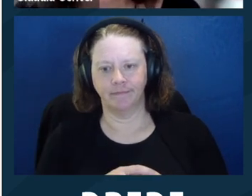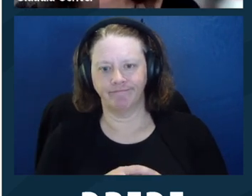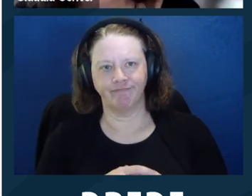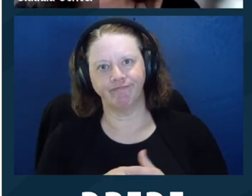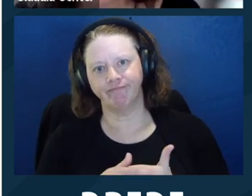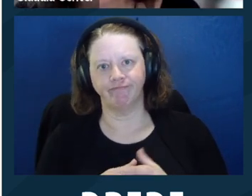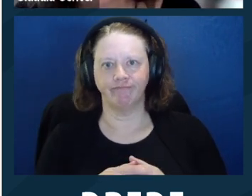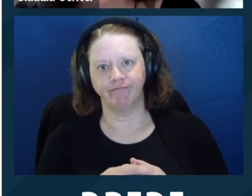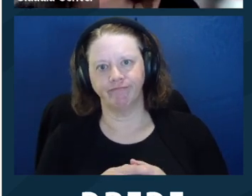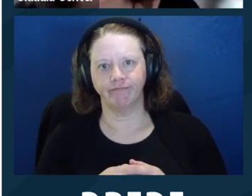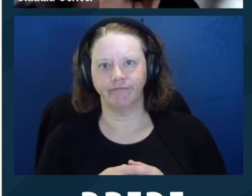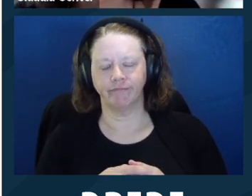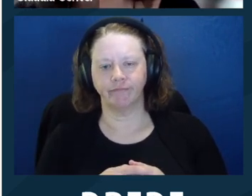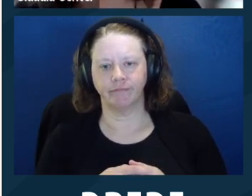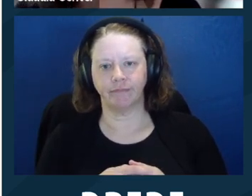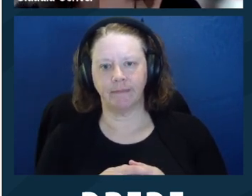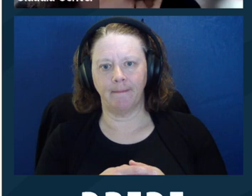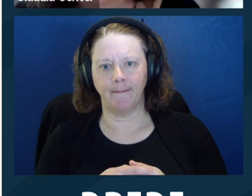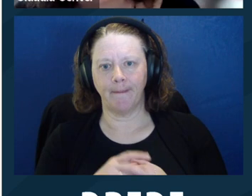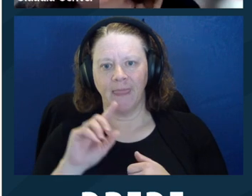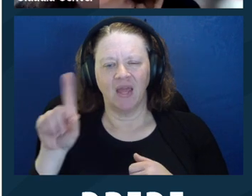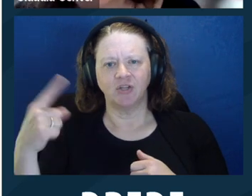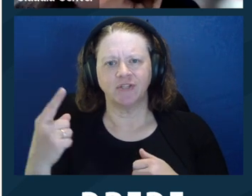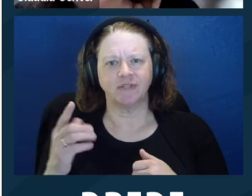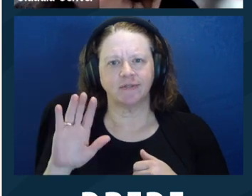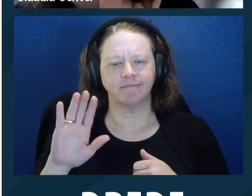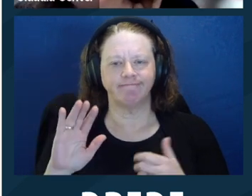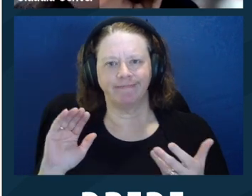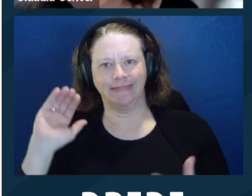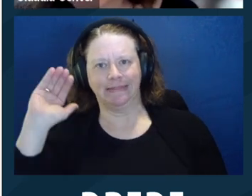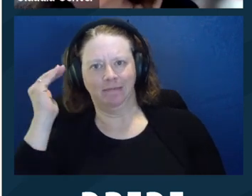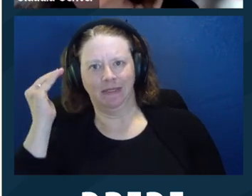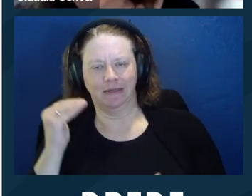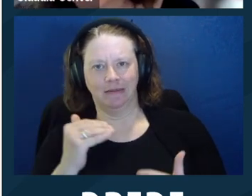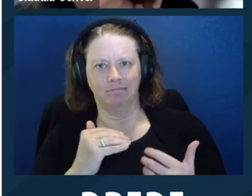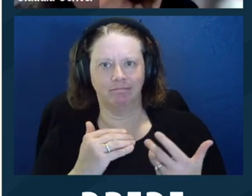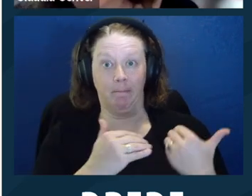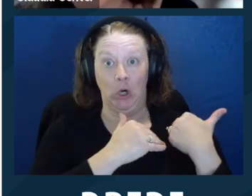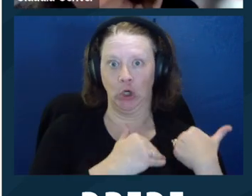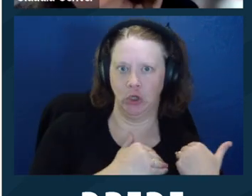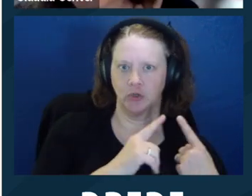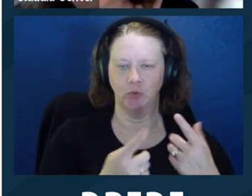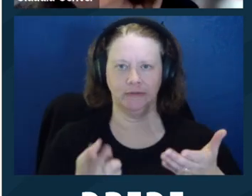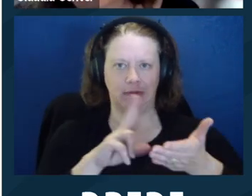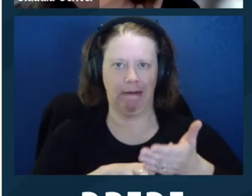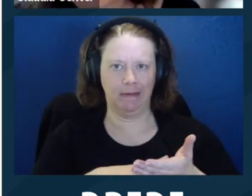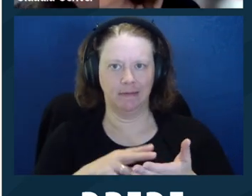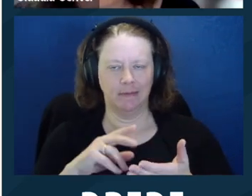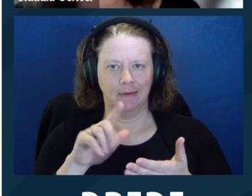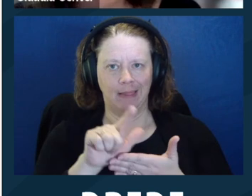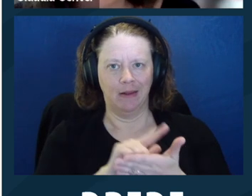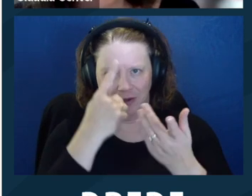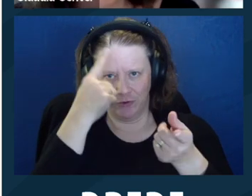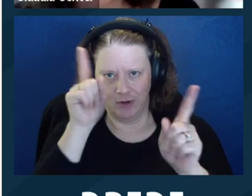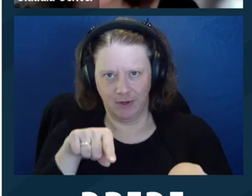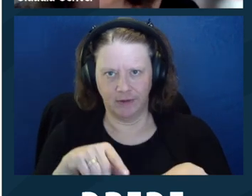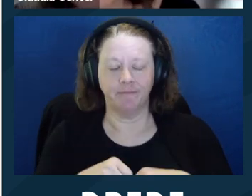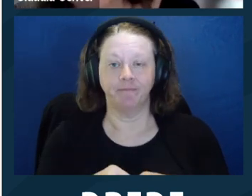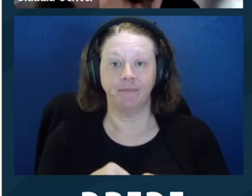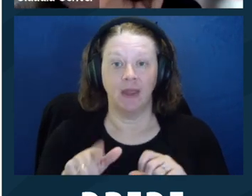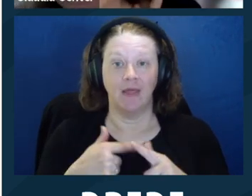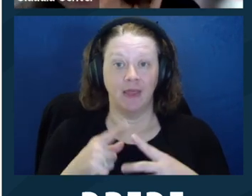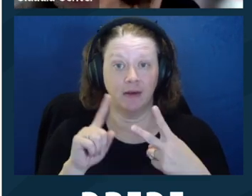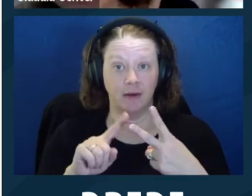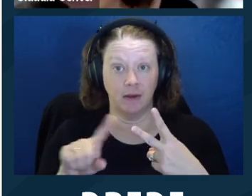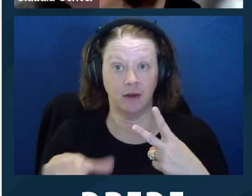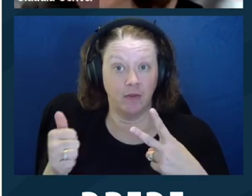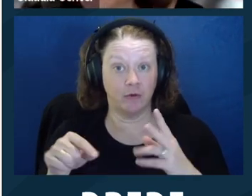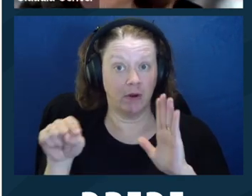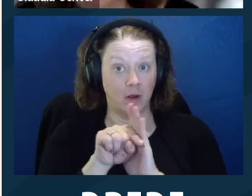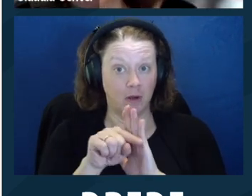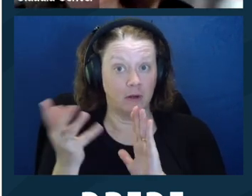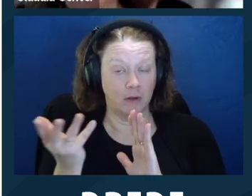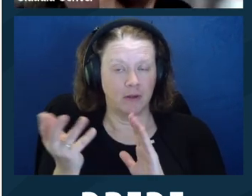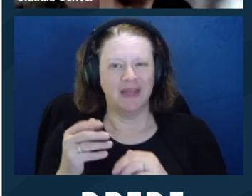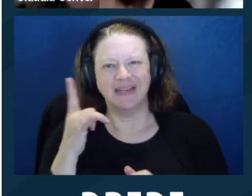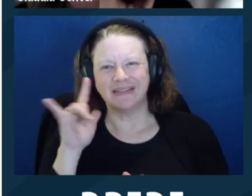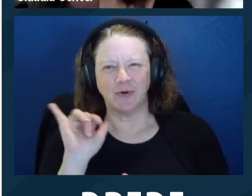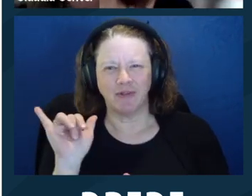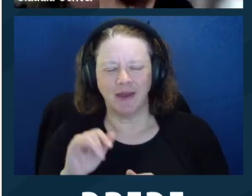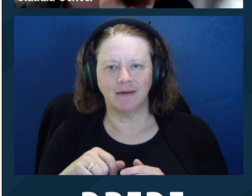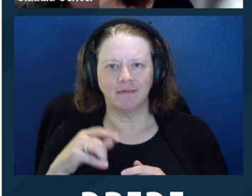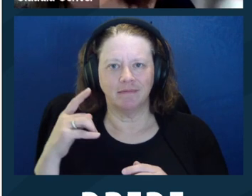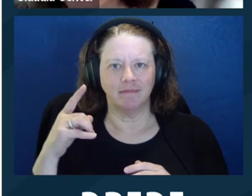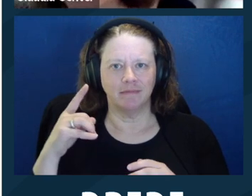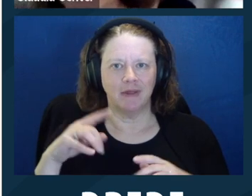the anxiety or just seeming burden of signing into a legal agreement.